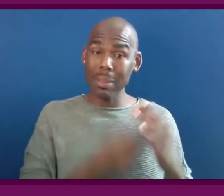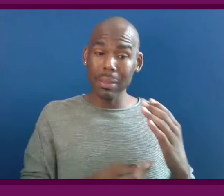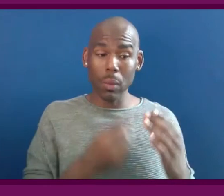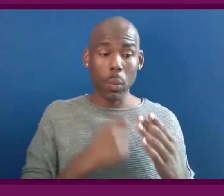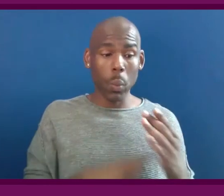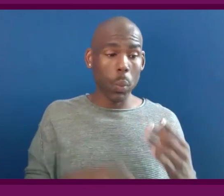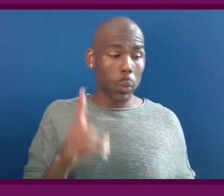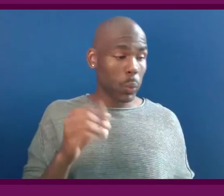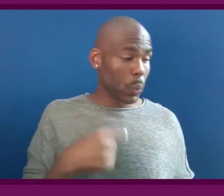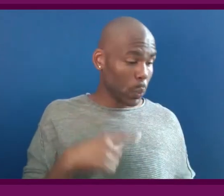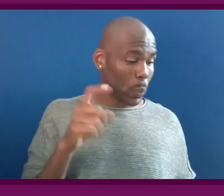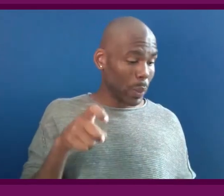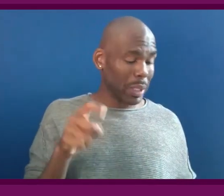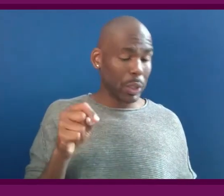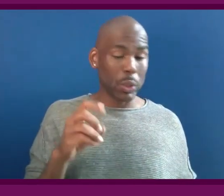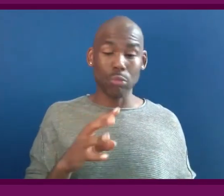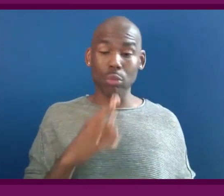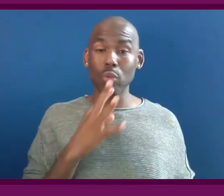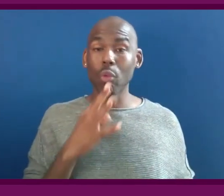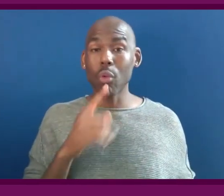What do we need to be talking about?